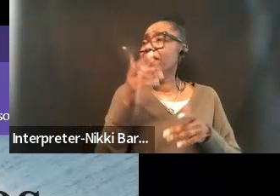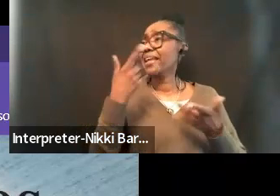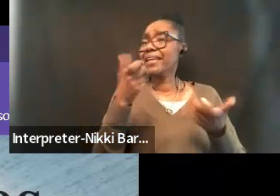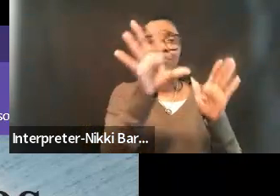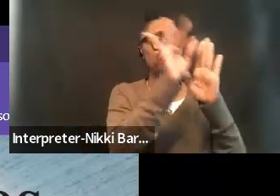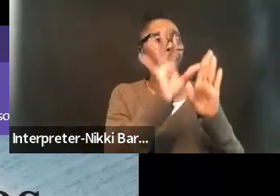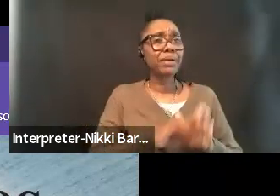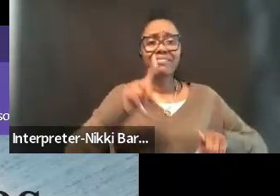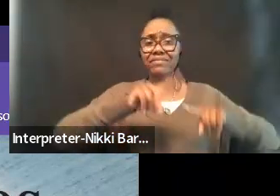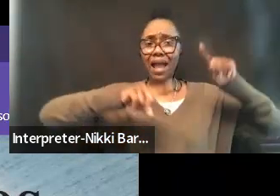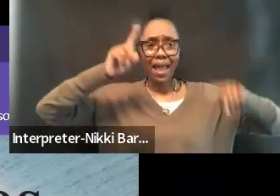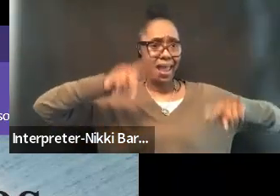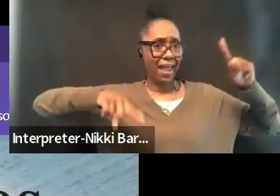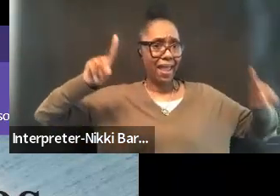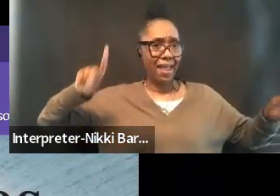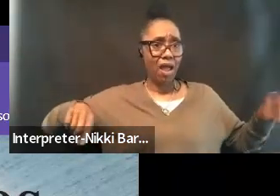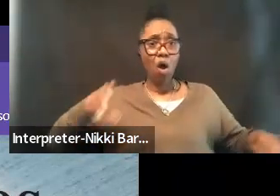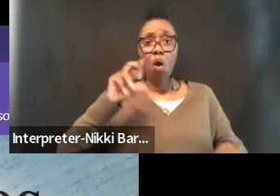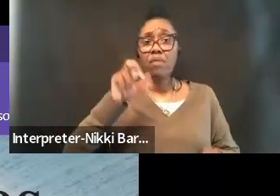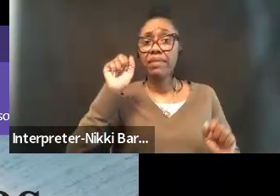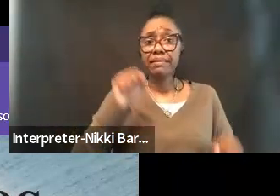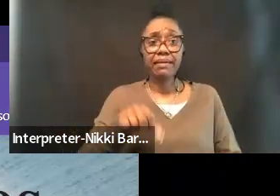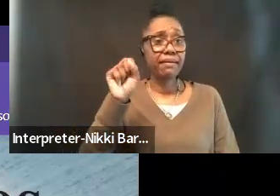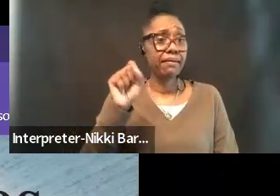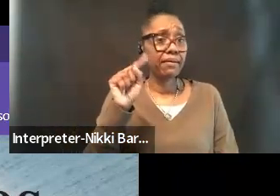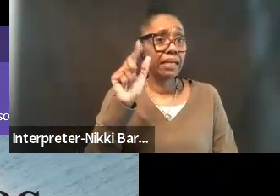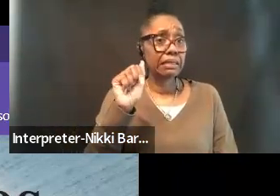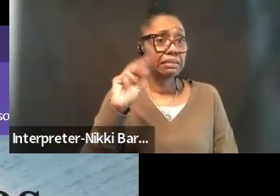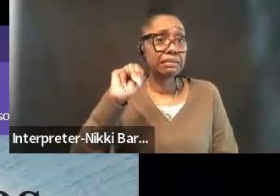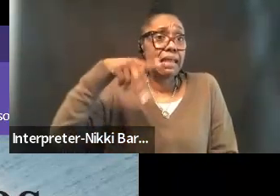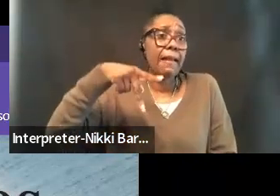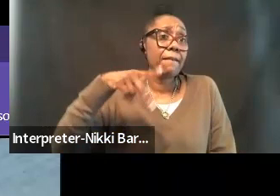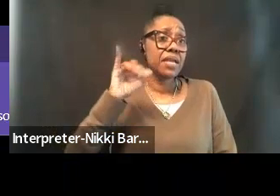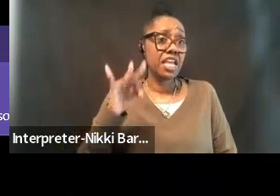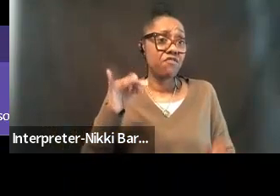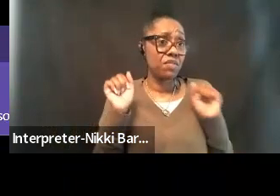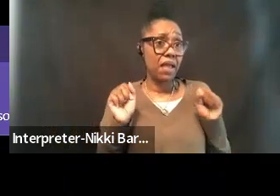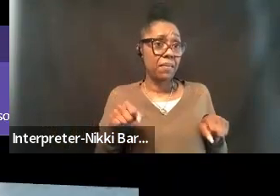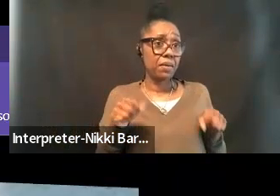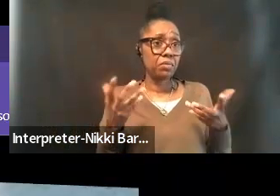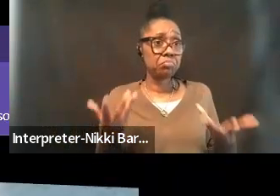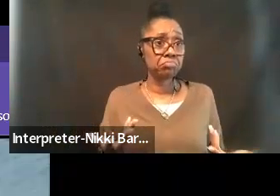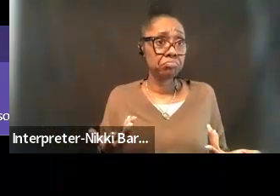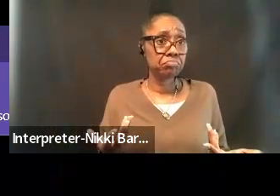Or they can stamp. If they have, that ability. So. Oh, I do.